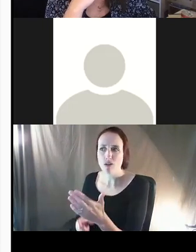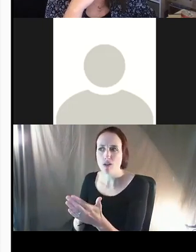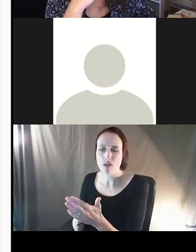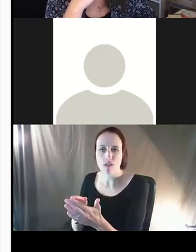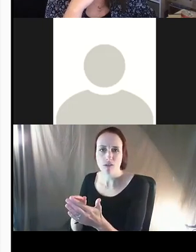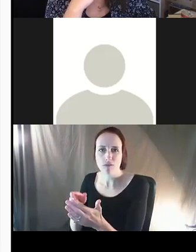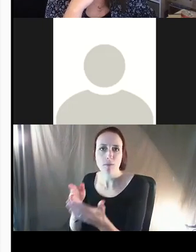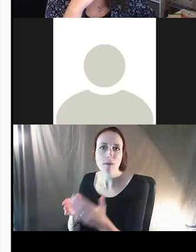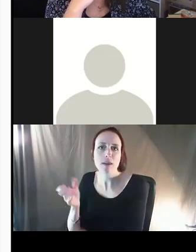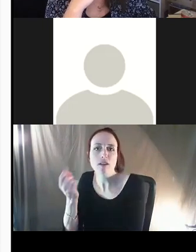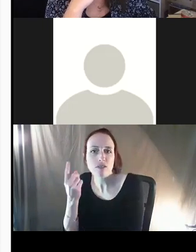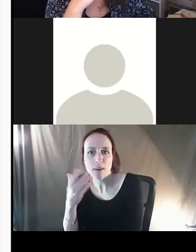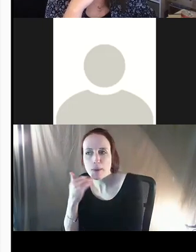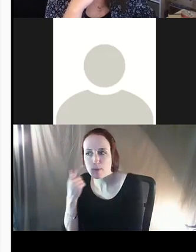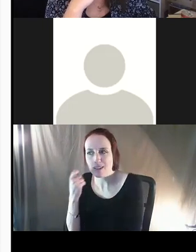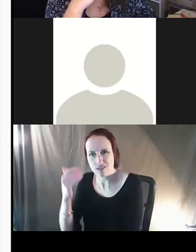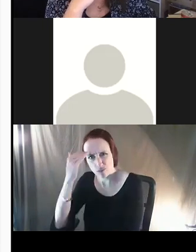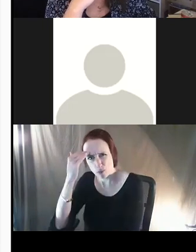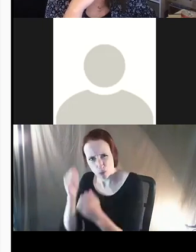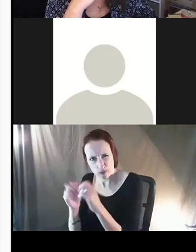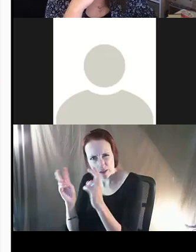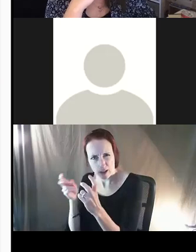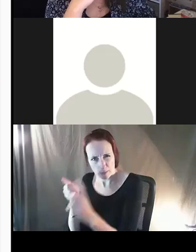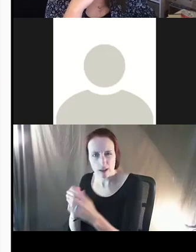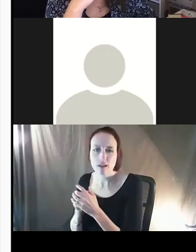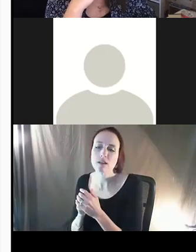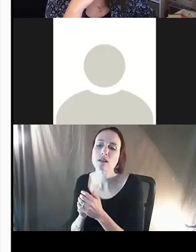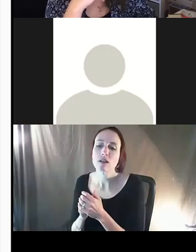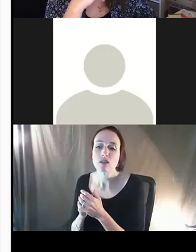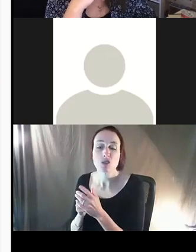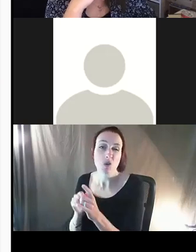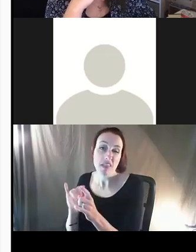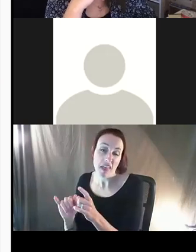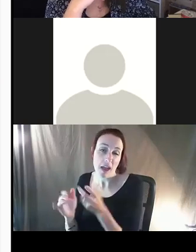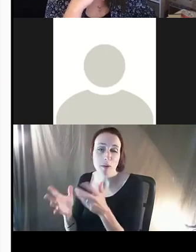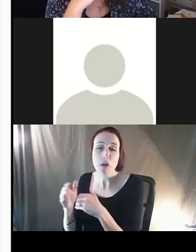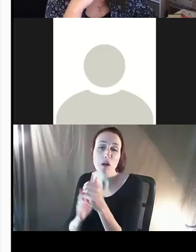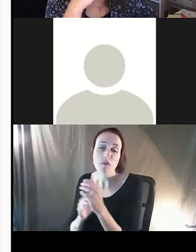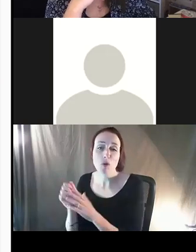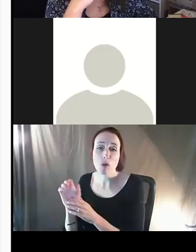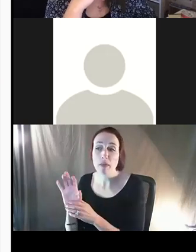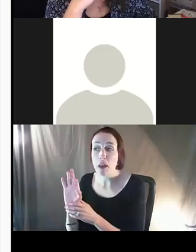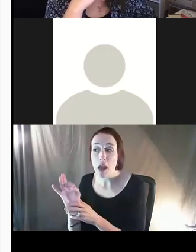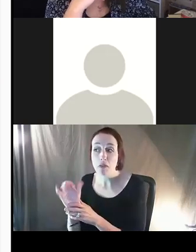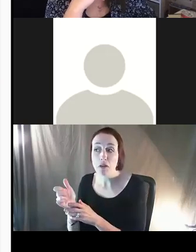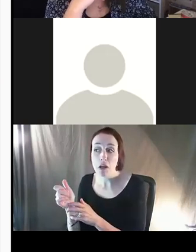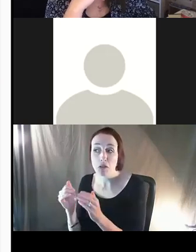At that point I might be a little more comfortable with a nine or ten, but, again, I will watch in